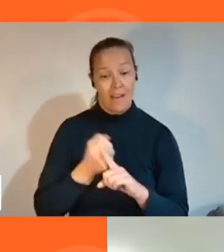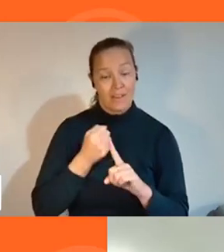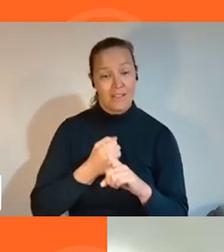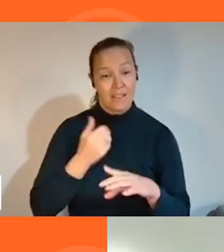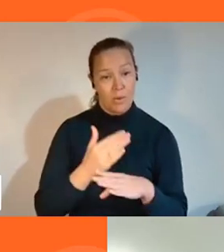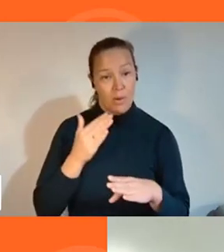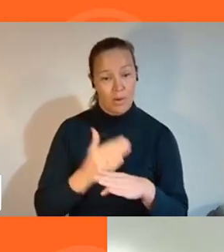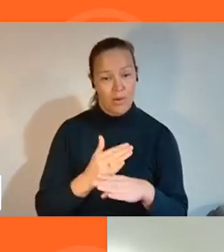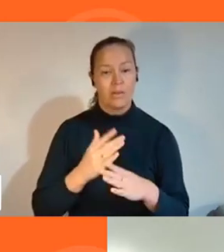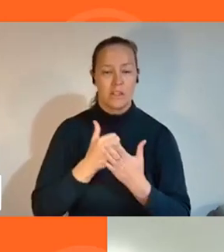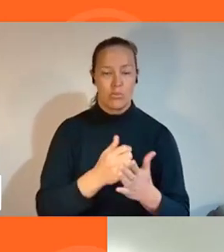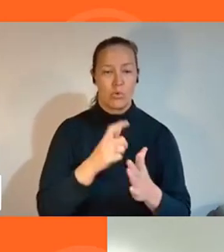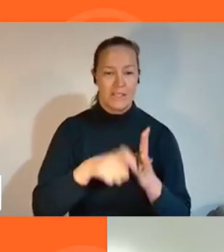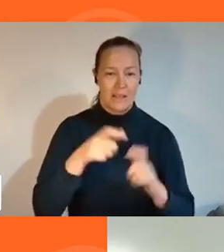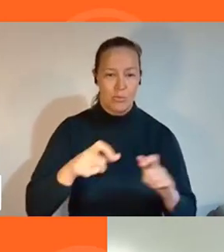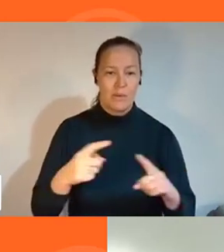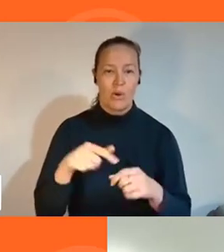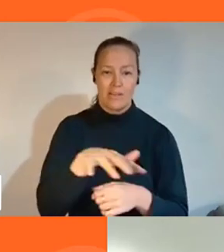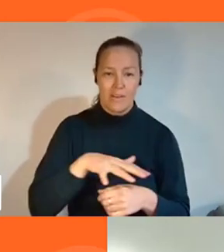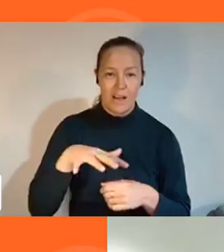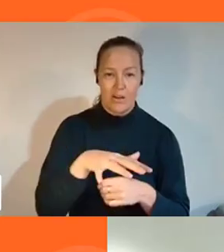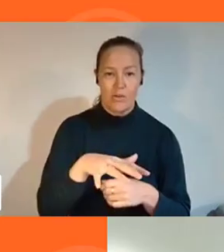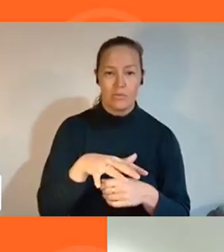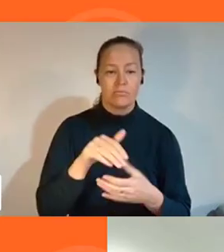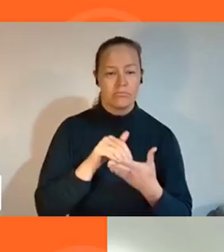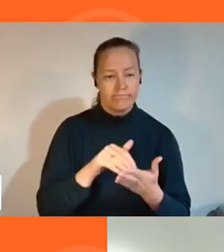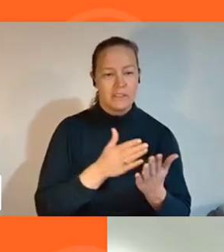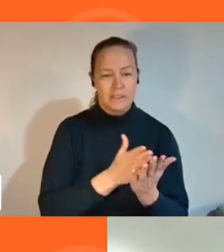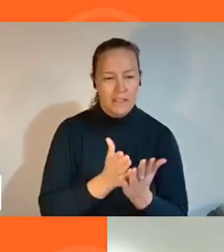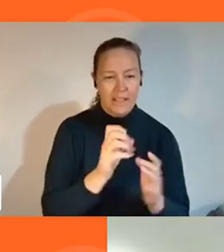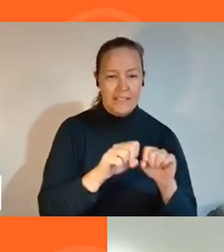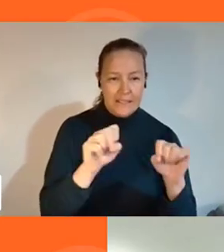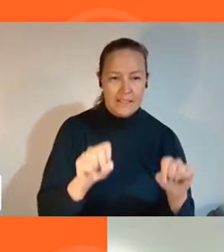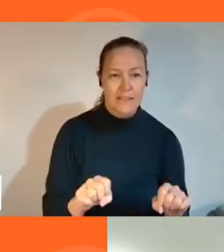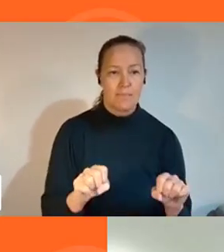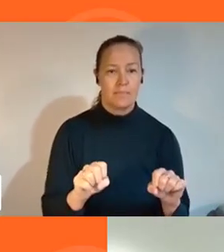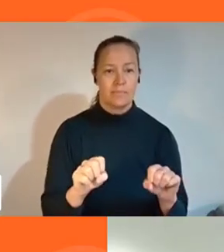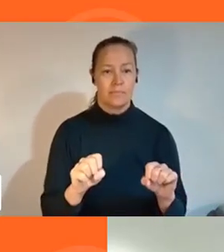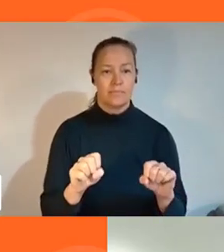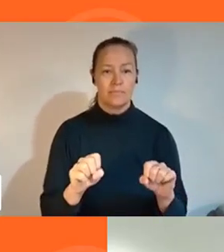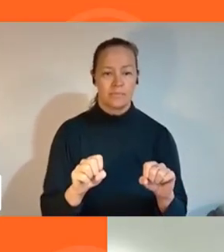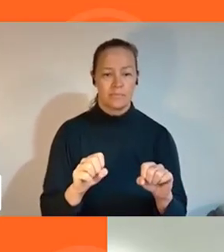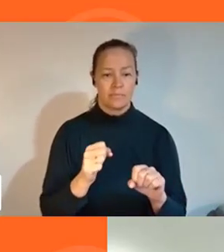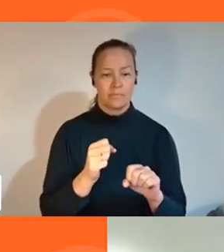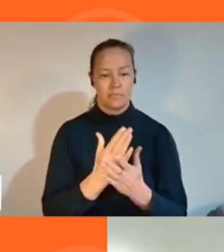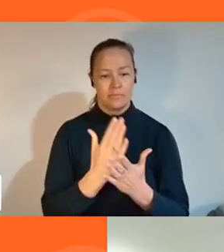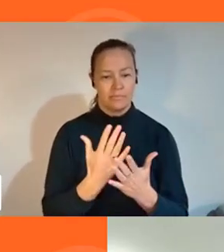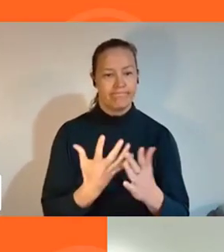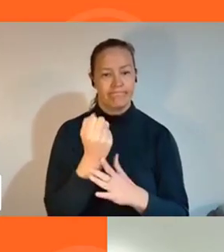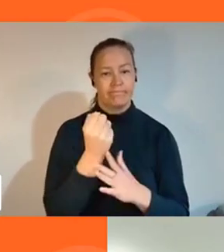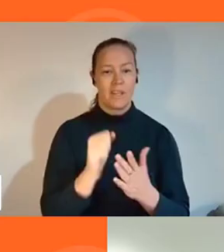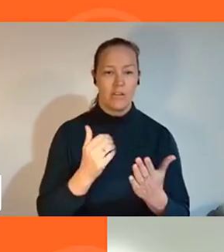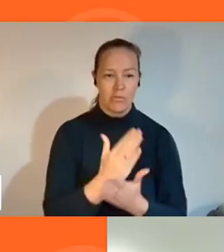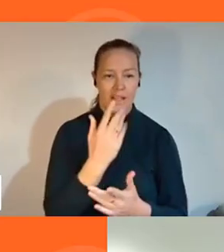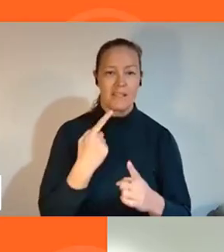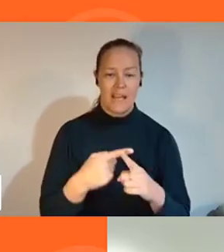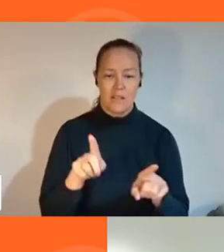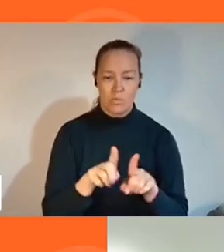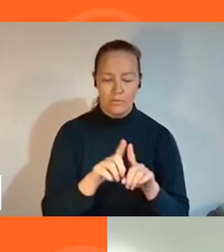people and whānau to navigate systems, uphold their rights and address barriers to inclusion.